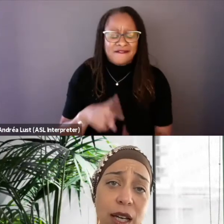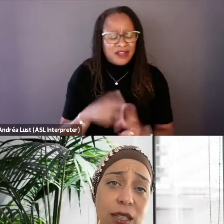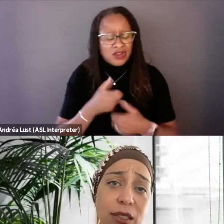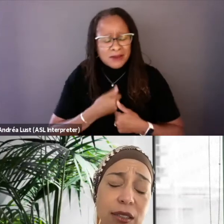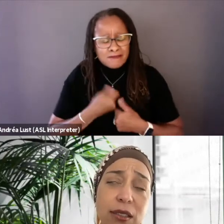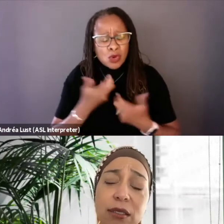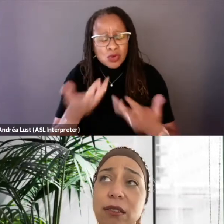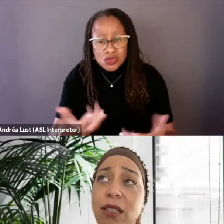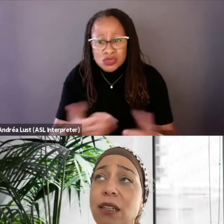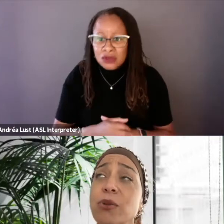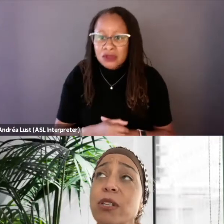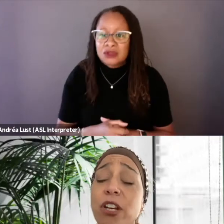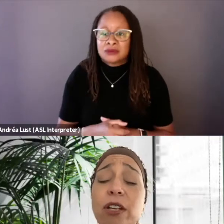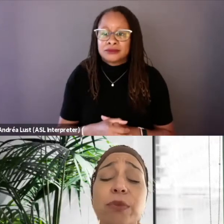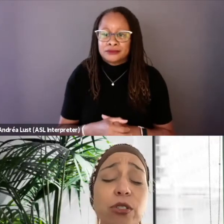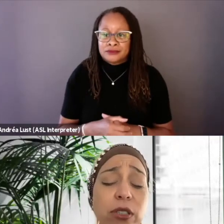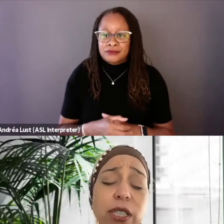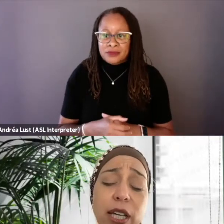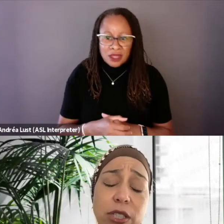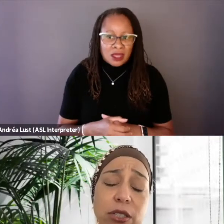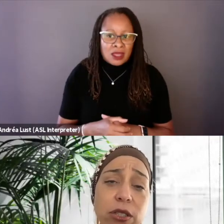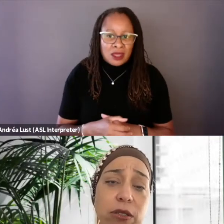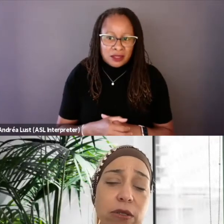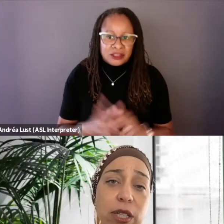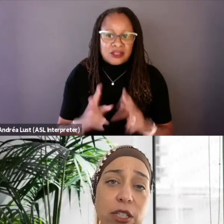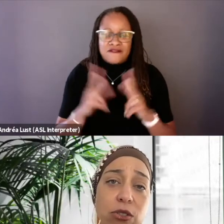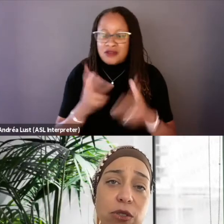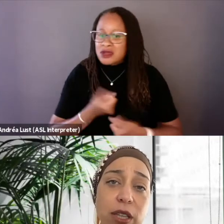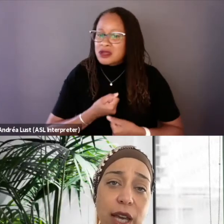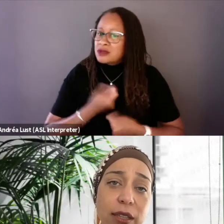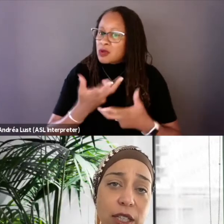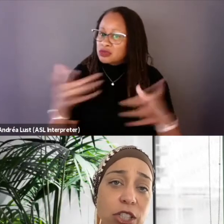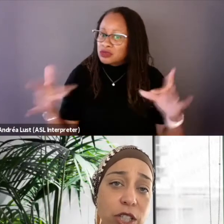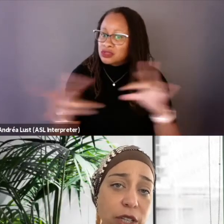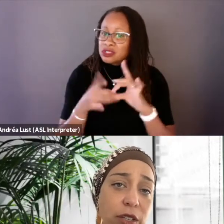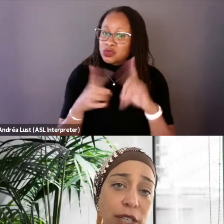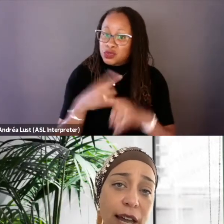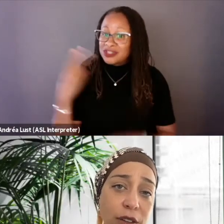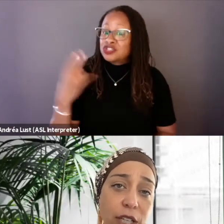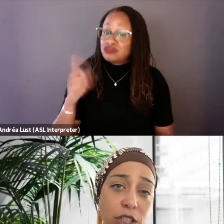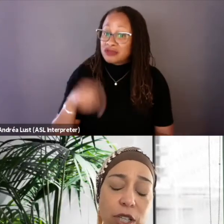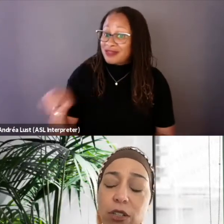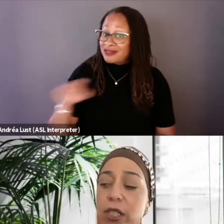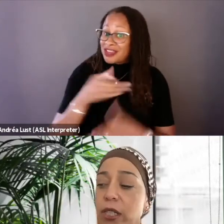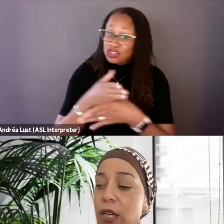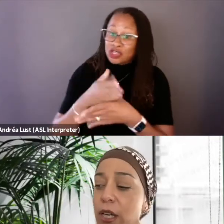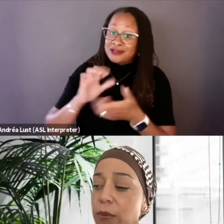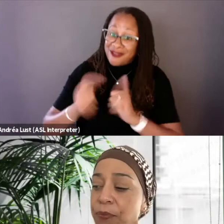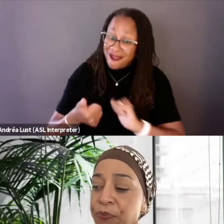There was a very emotional connection to the history that they shared and how they shared it.